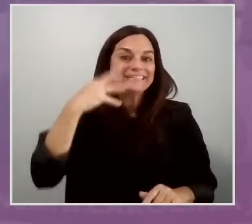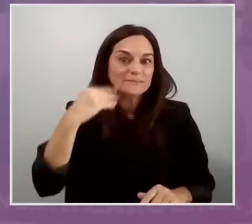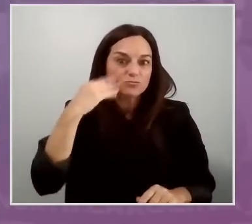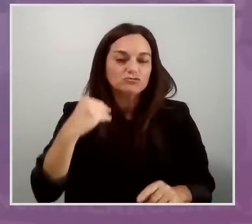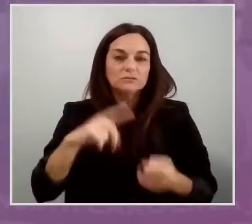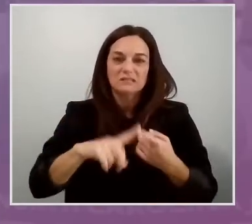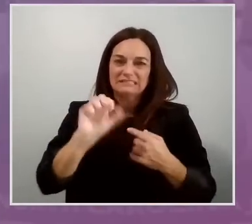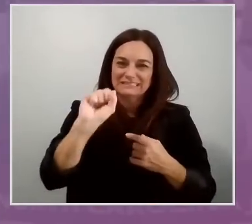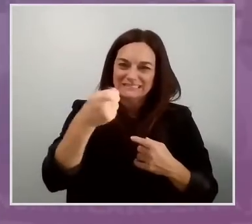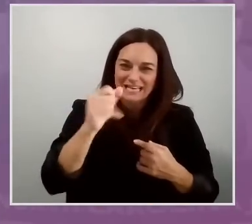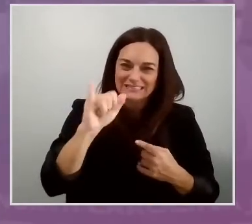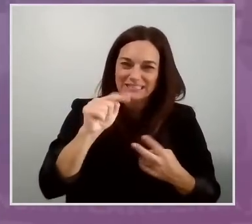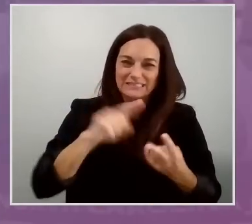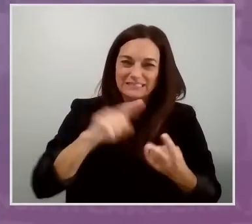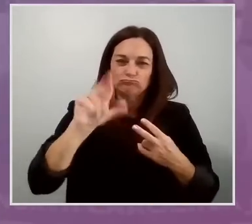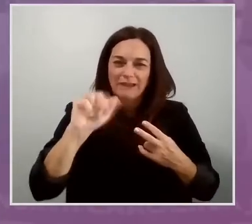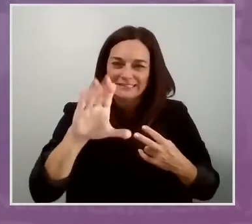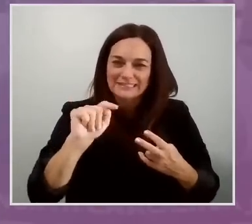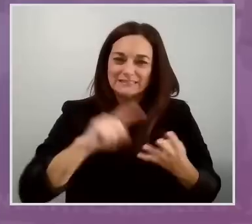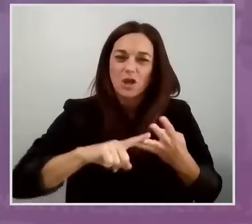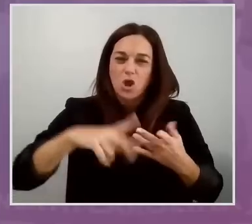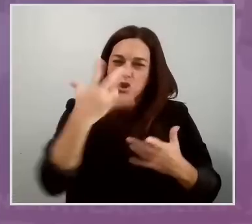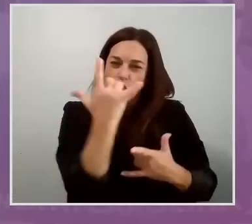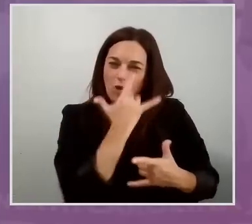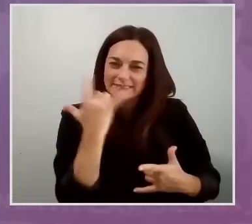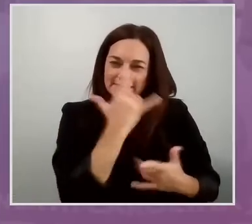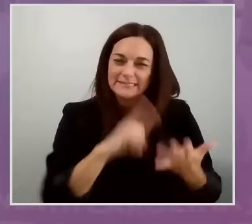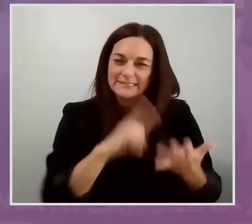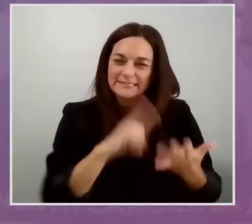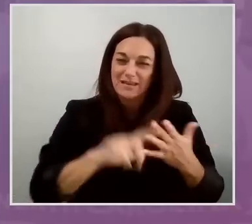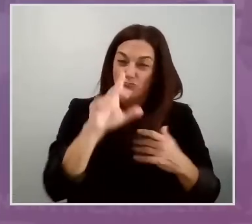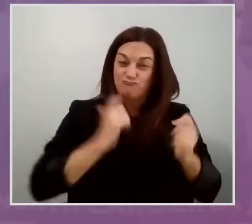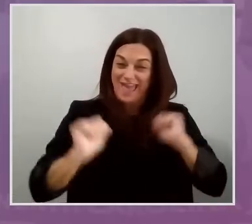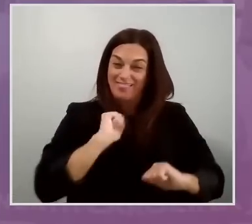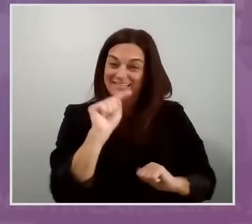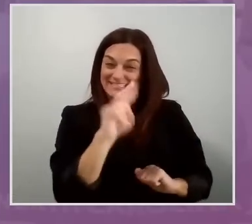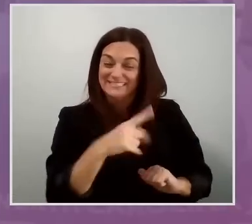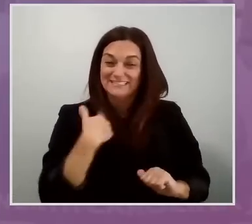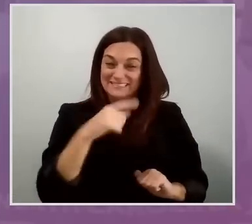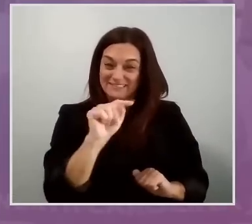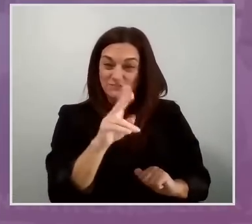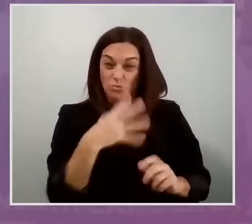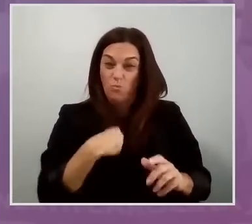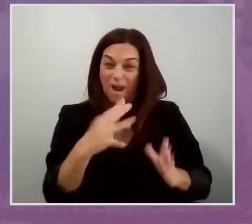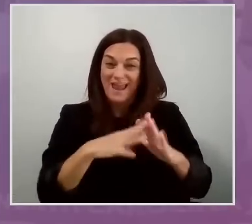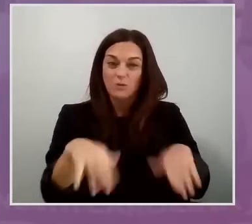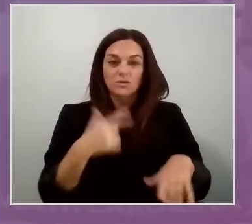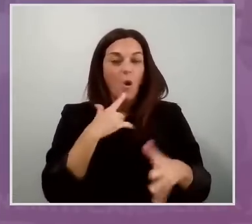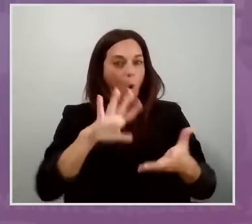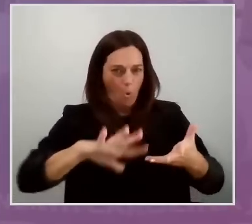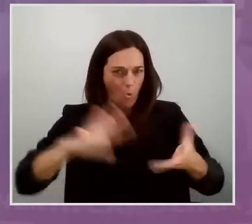HYPOTHETICAL QUESTION OF WHAT